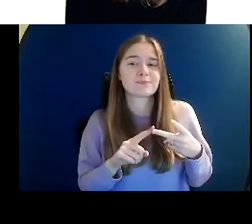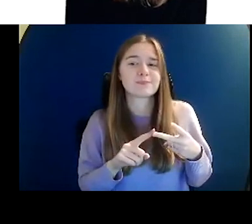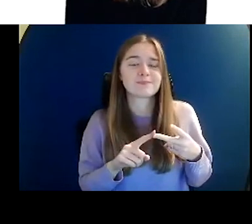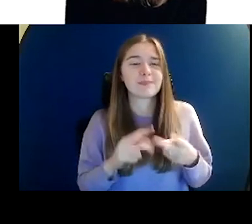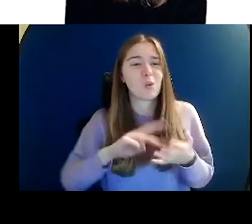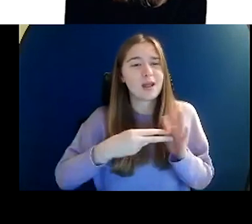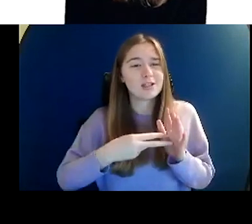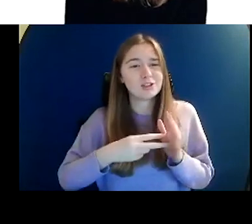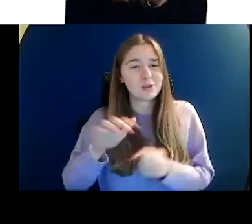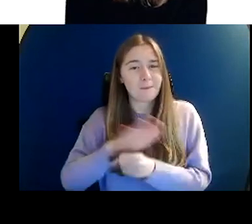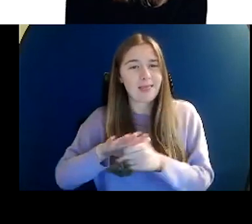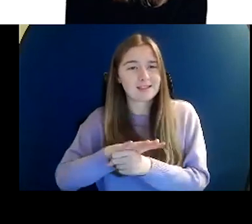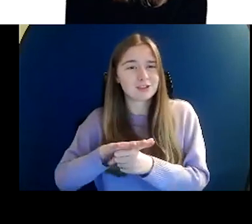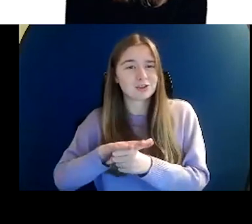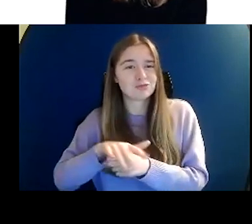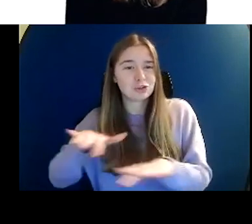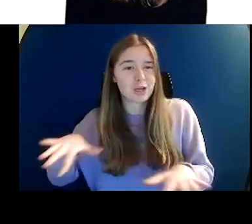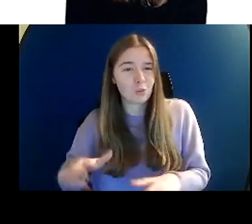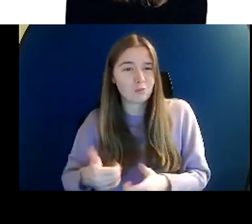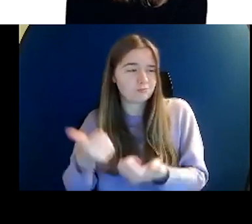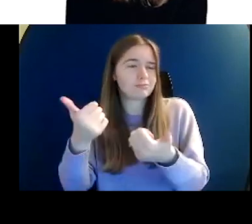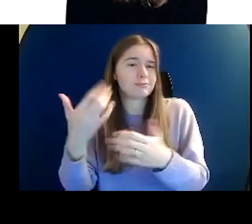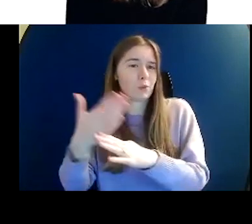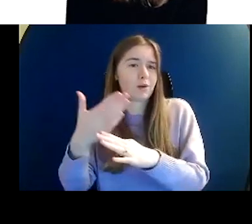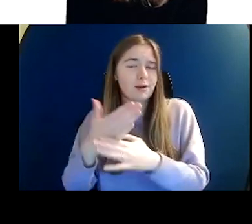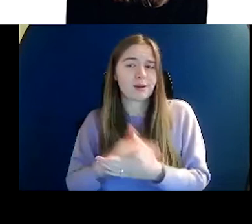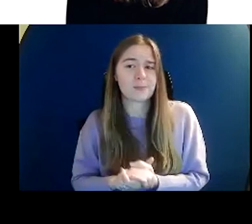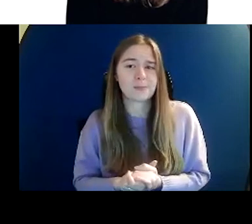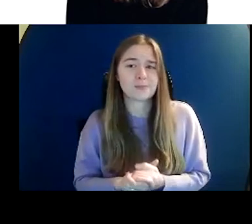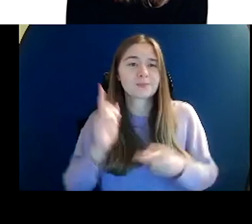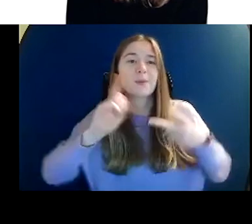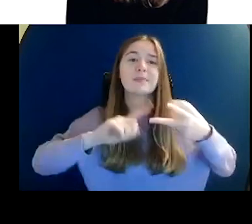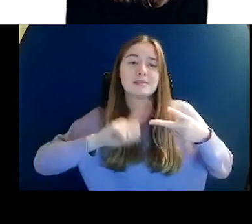are doing amazing work in that kind of area. And then my second, which is much more big picture